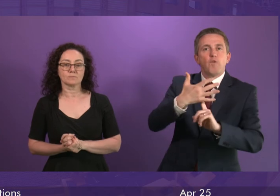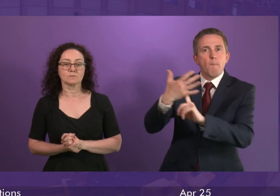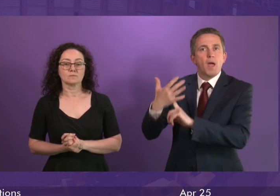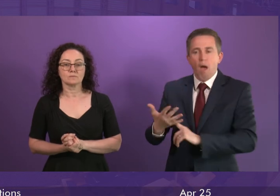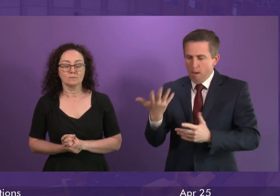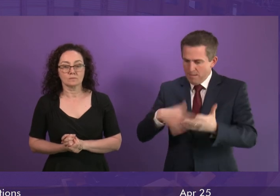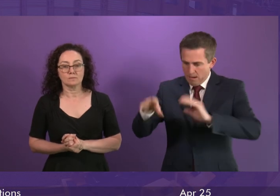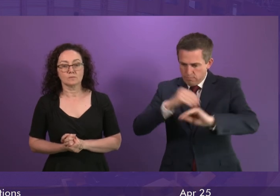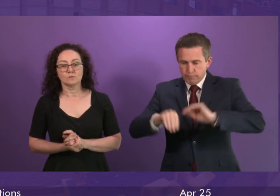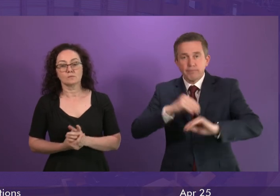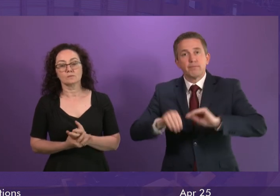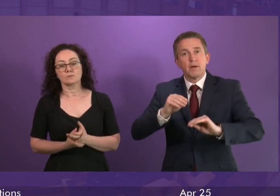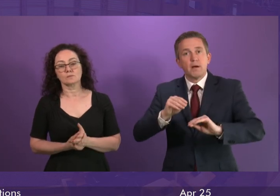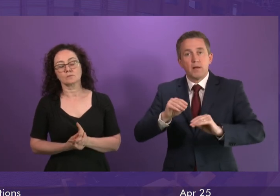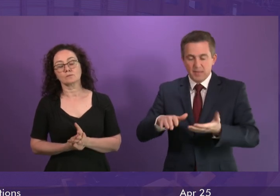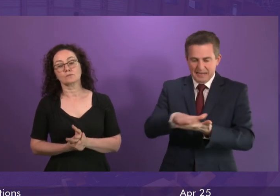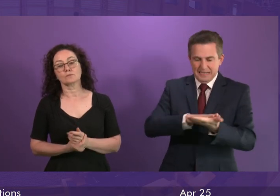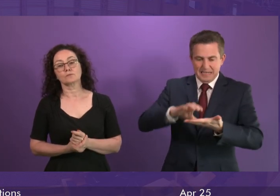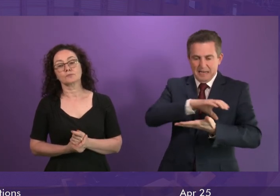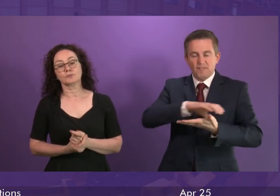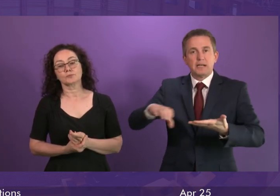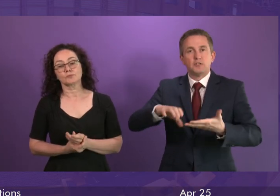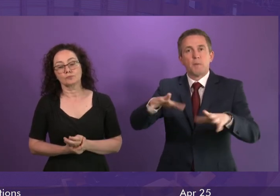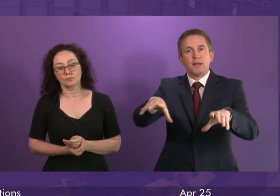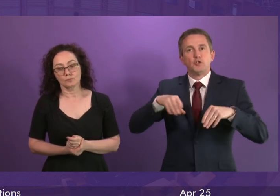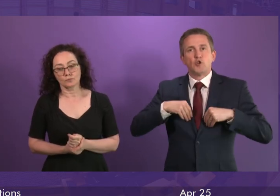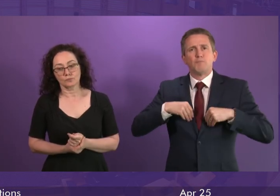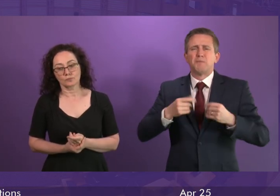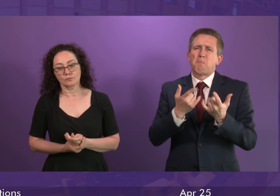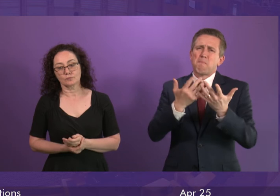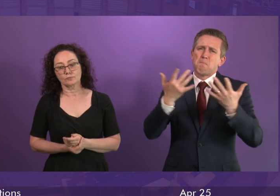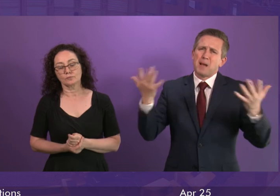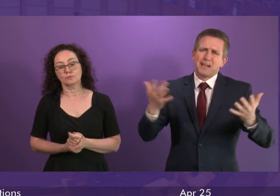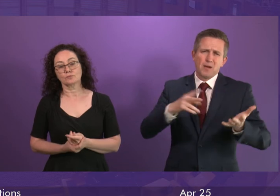to, sets out a definition of Islamophobia that hundreds of organisations, academics